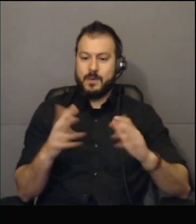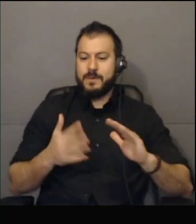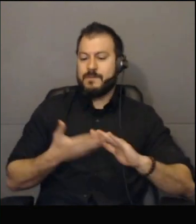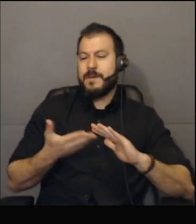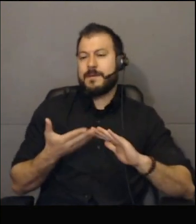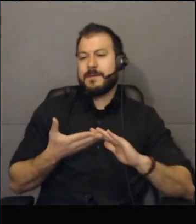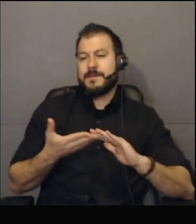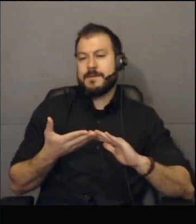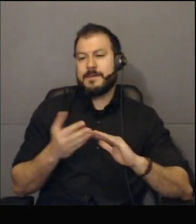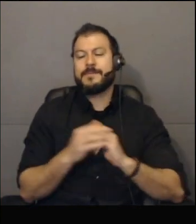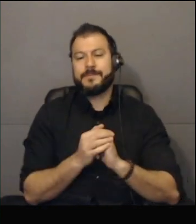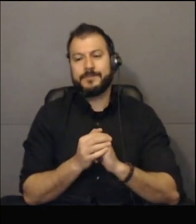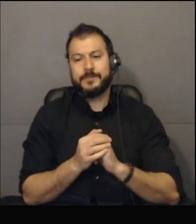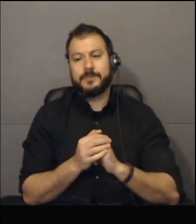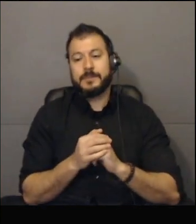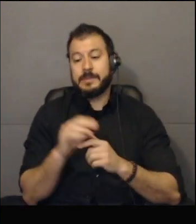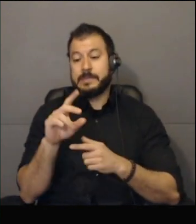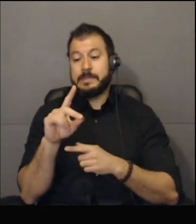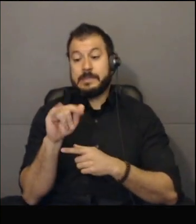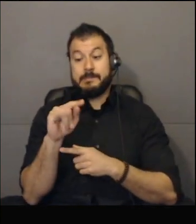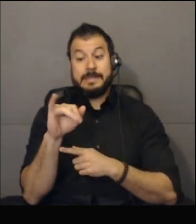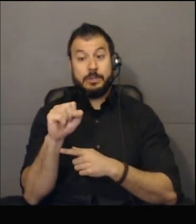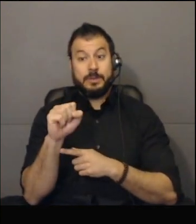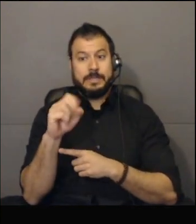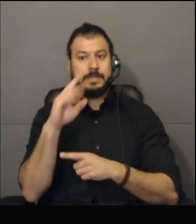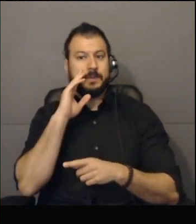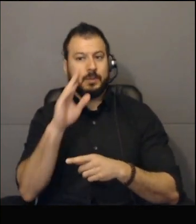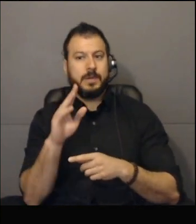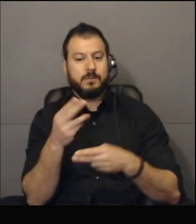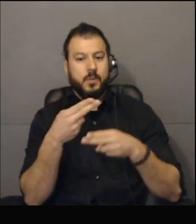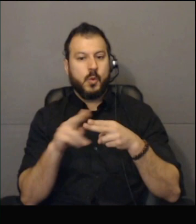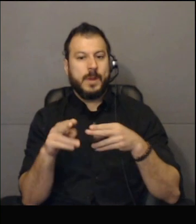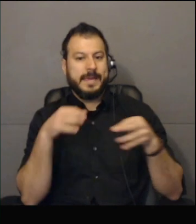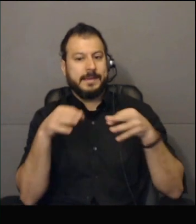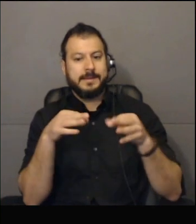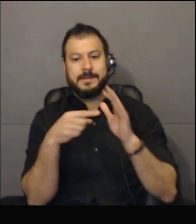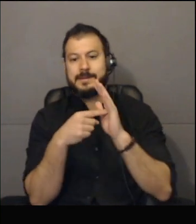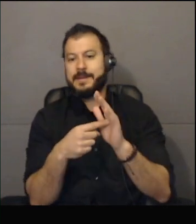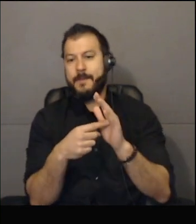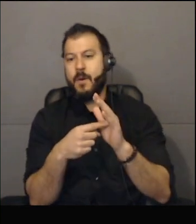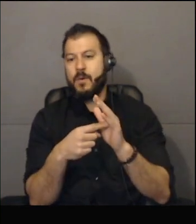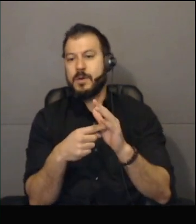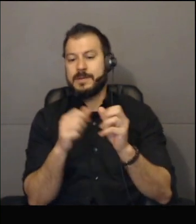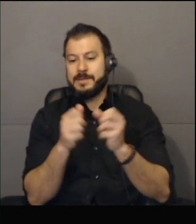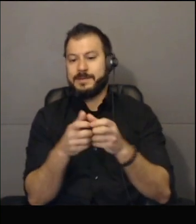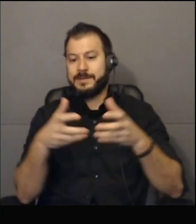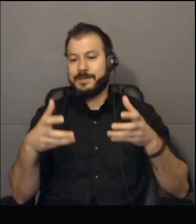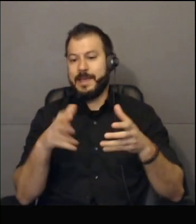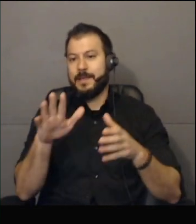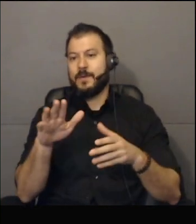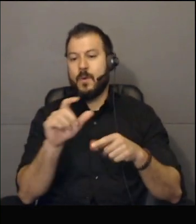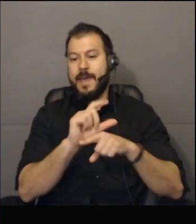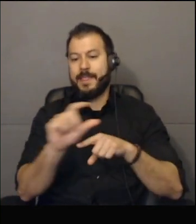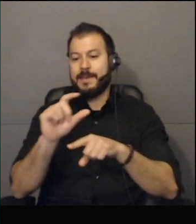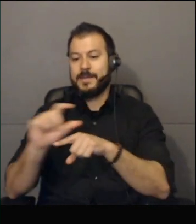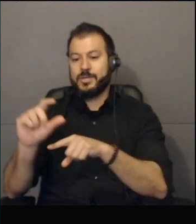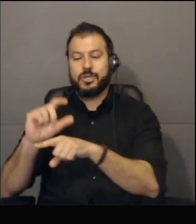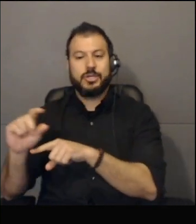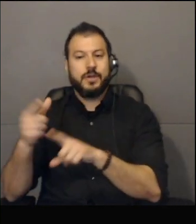with that notion, Demetrius is going to take you through a quick demo of scaling your game server allocations from within.